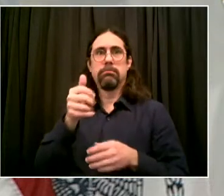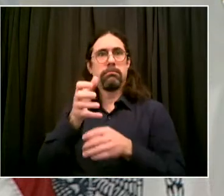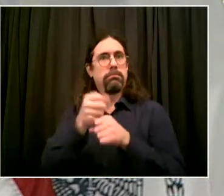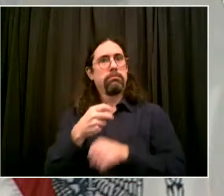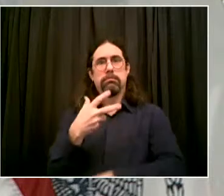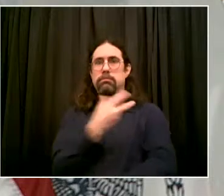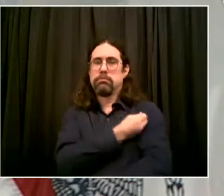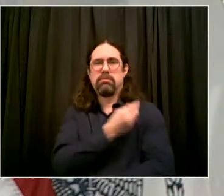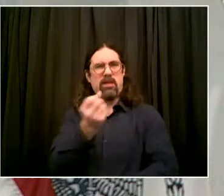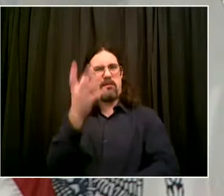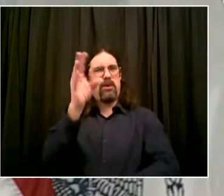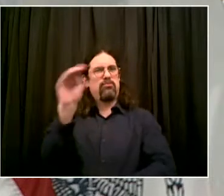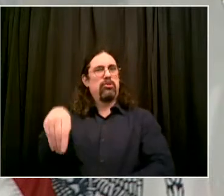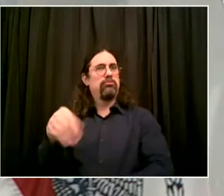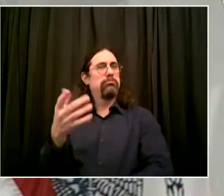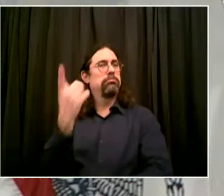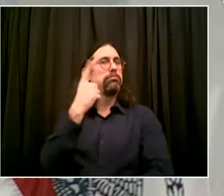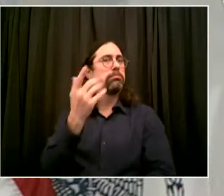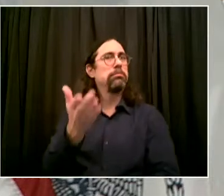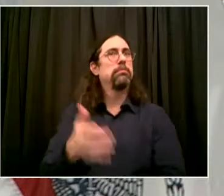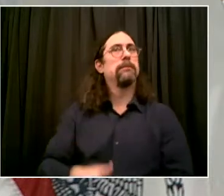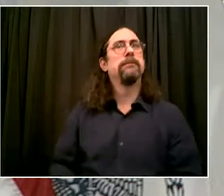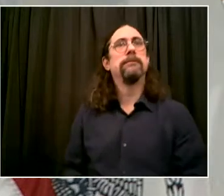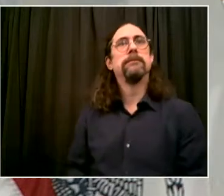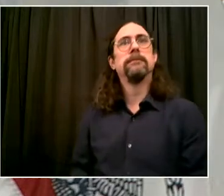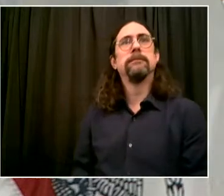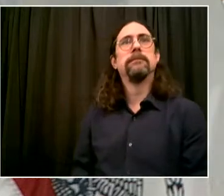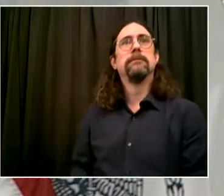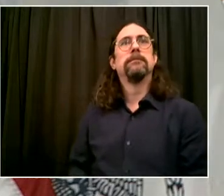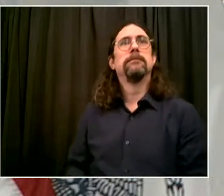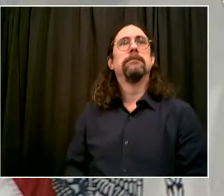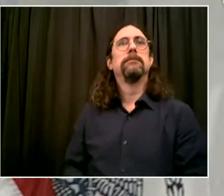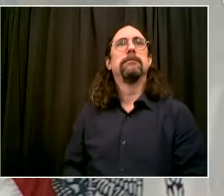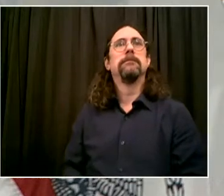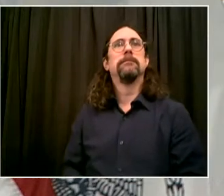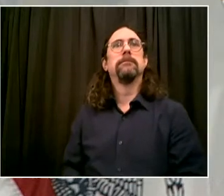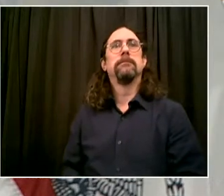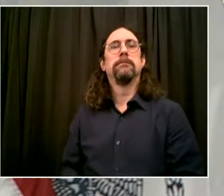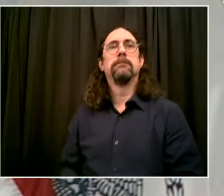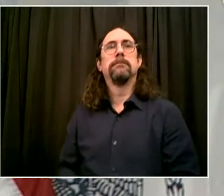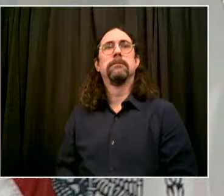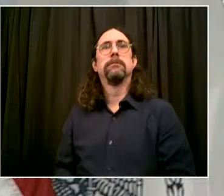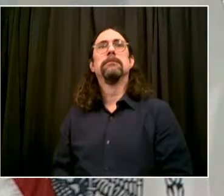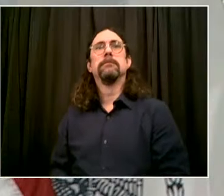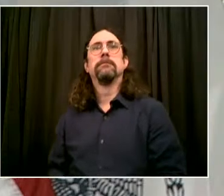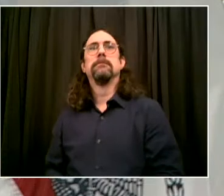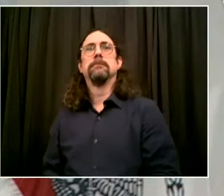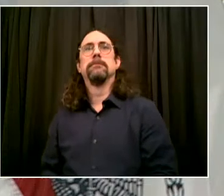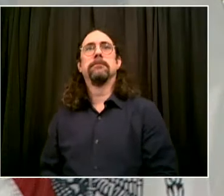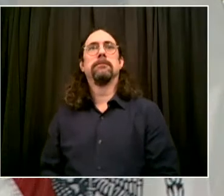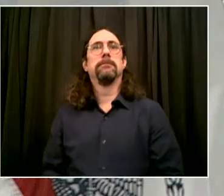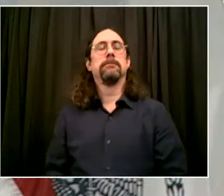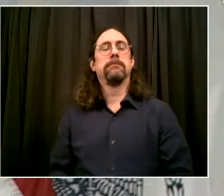I DON'T KNOW IF YOU HAVE ATHT T INFORMATION. I WILL TURN TOTO DR. CHOKSHI ON